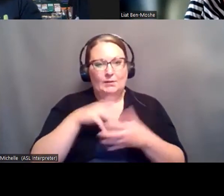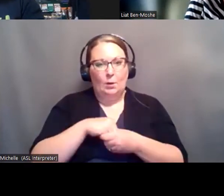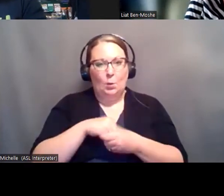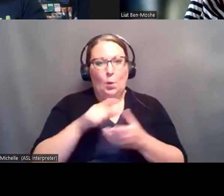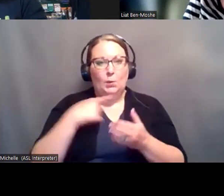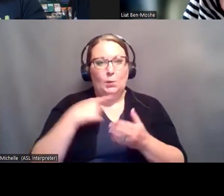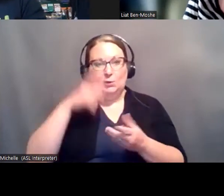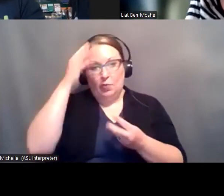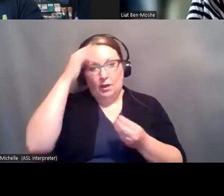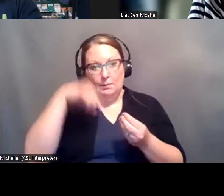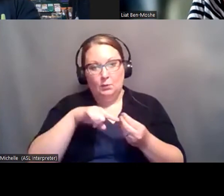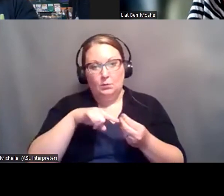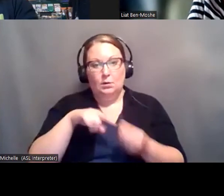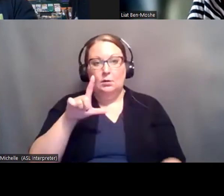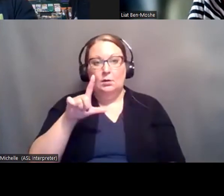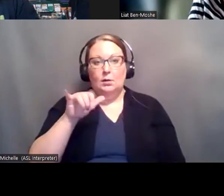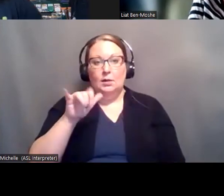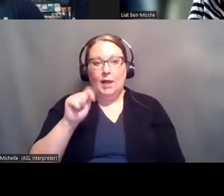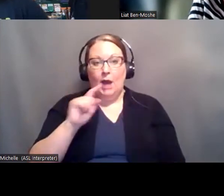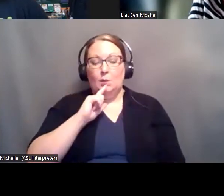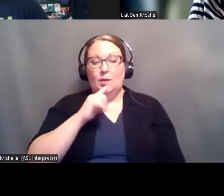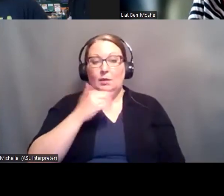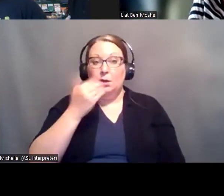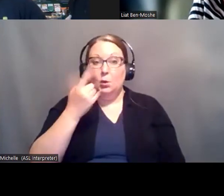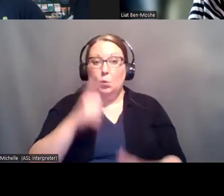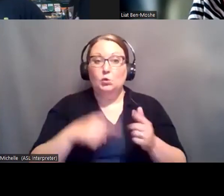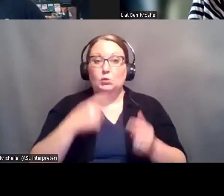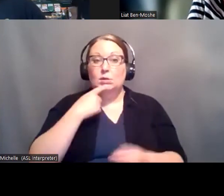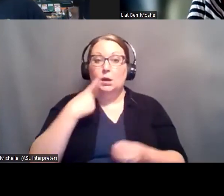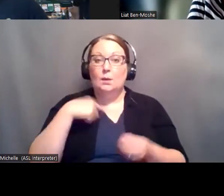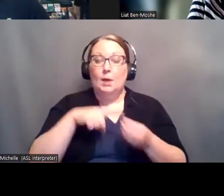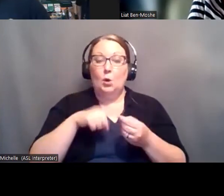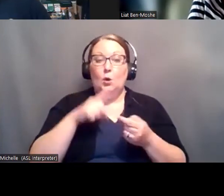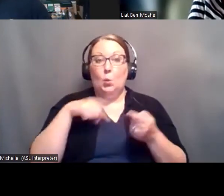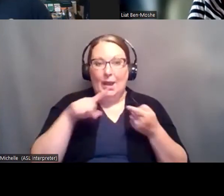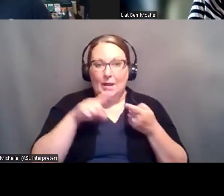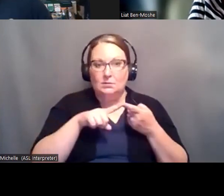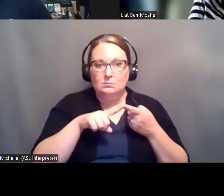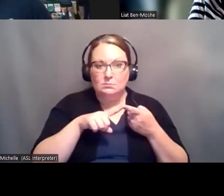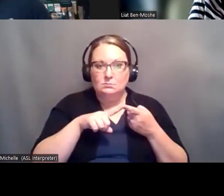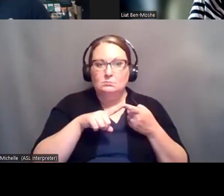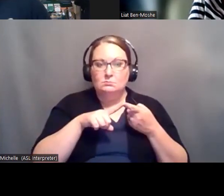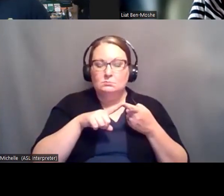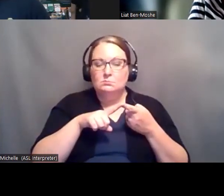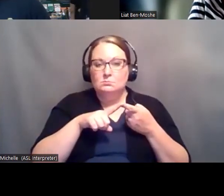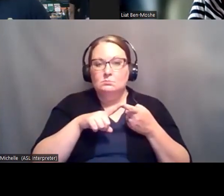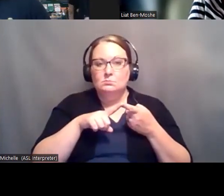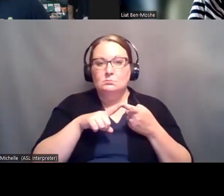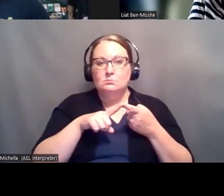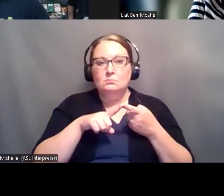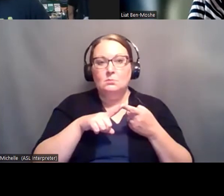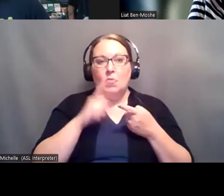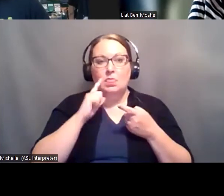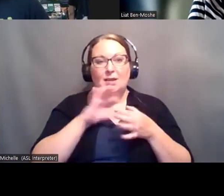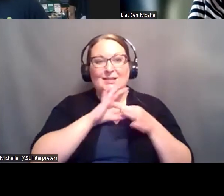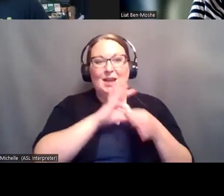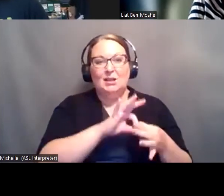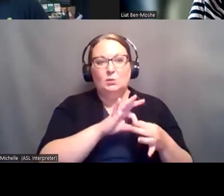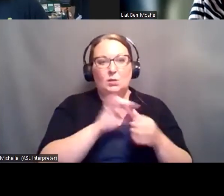And Liat, I really appreciate what you were saying about the when, and I think it connects with what everyone's been talking